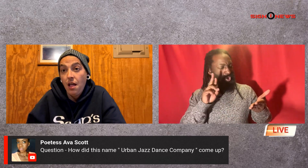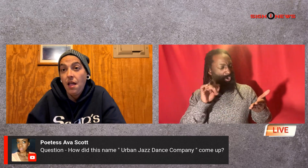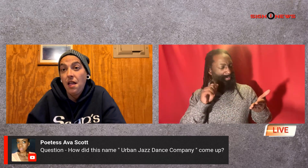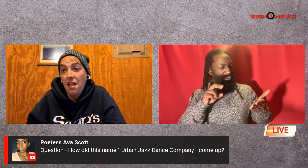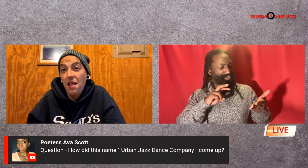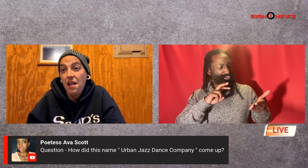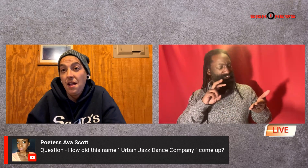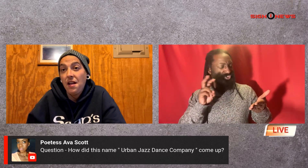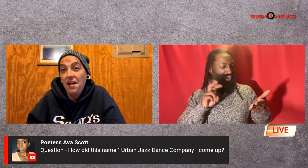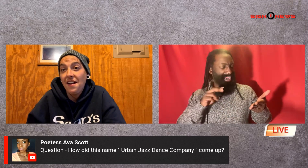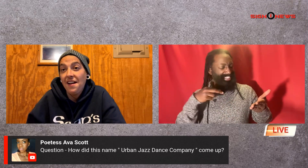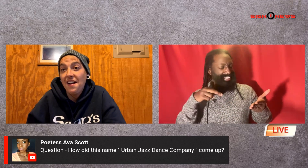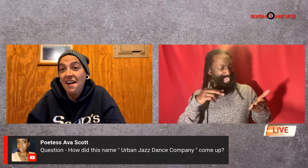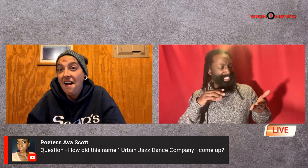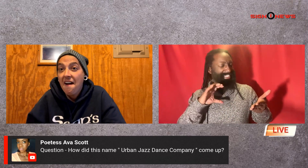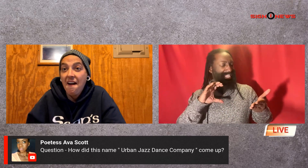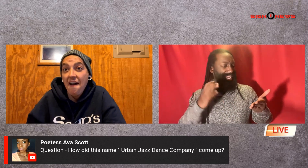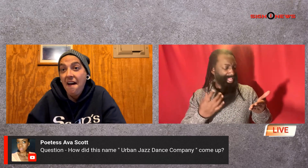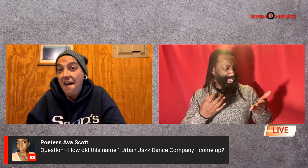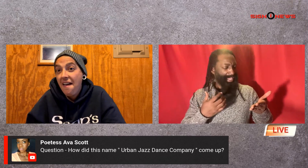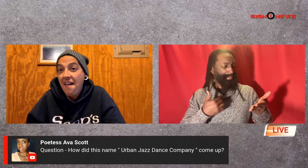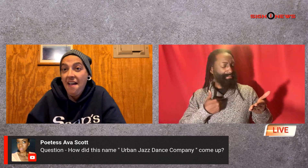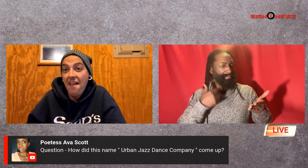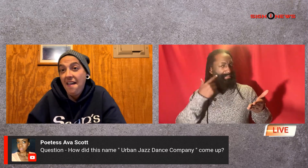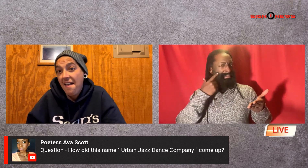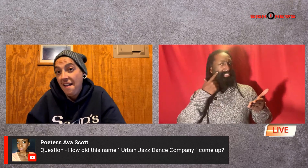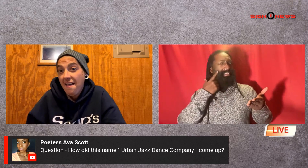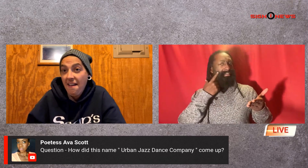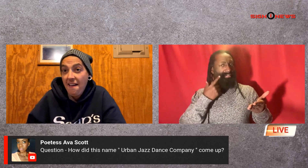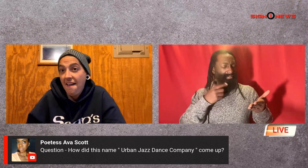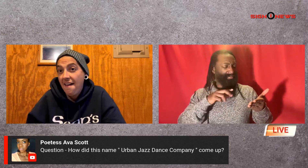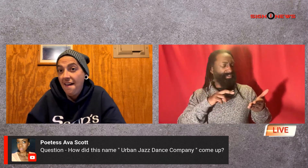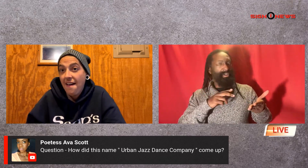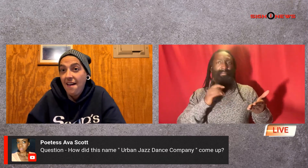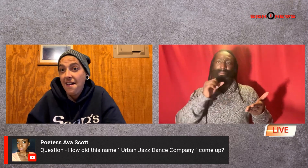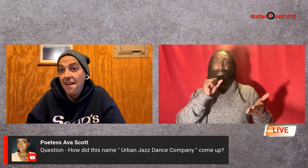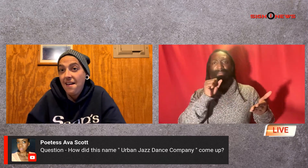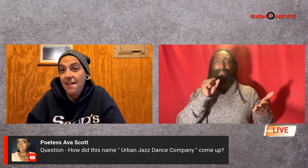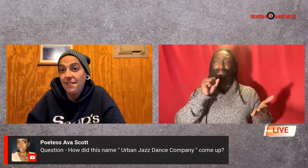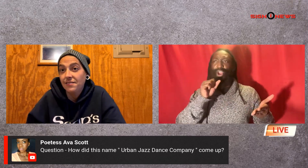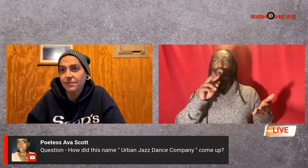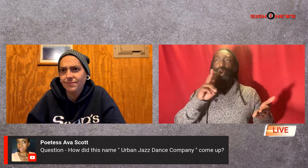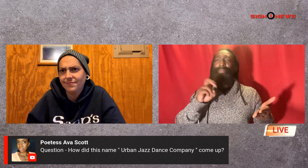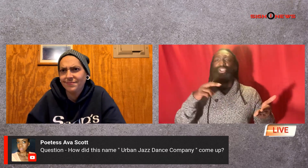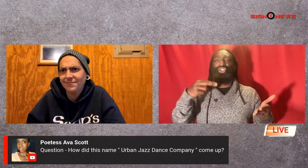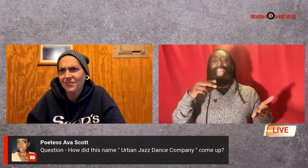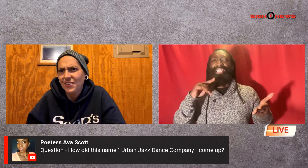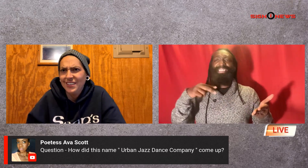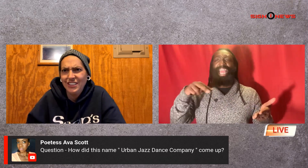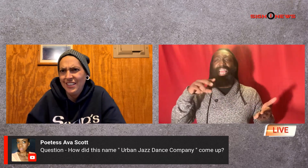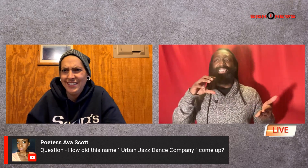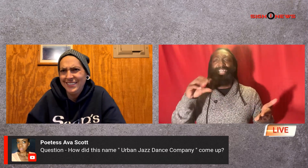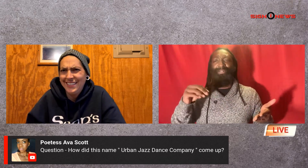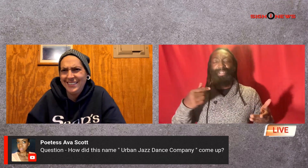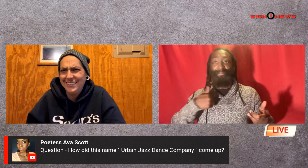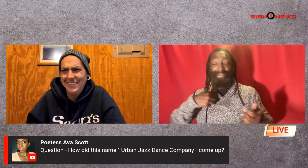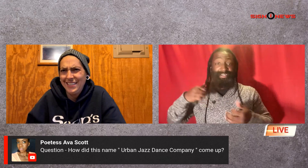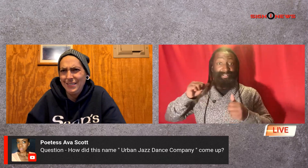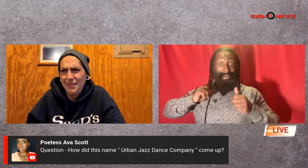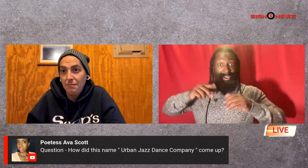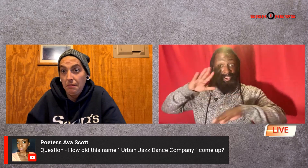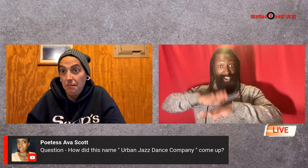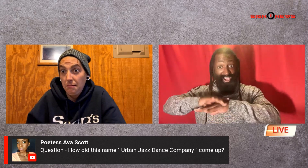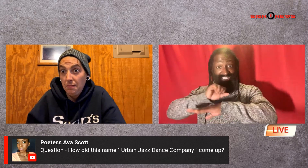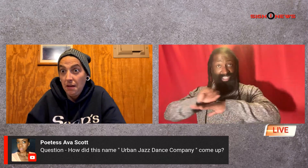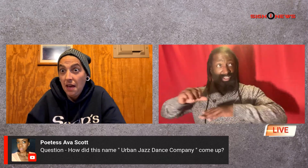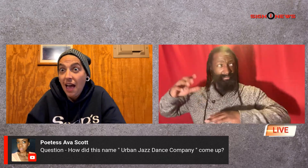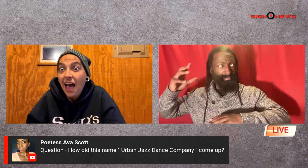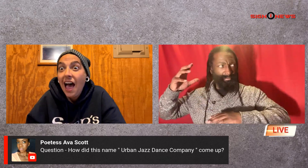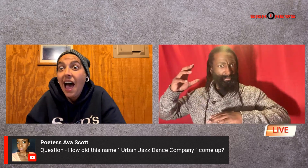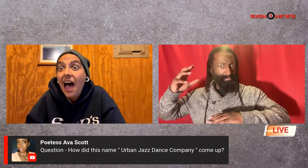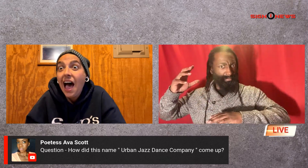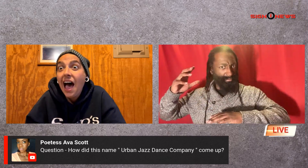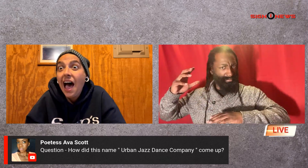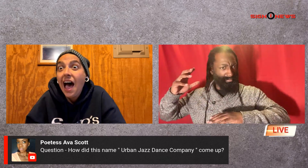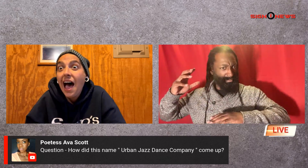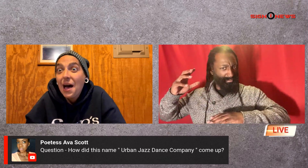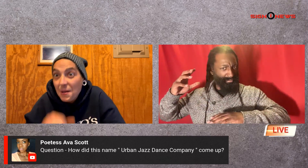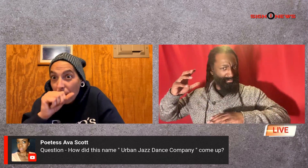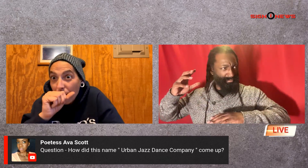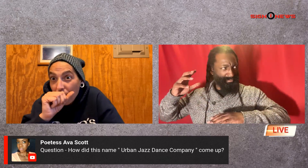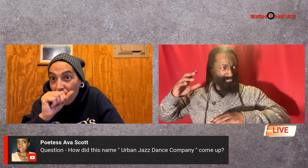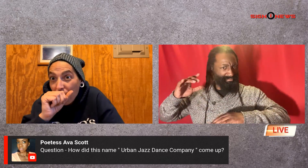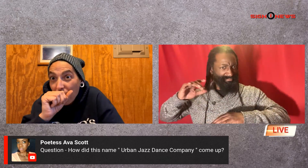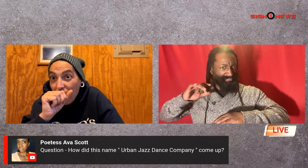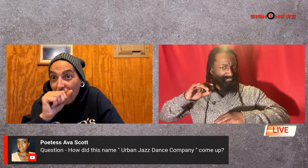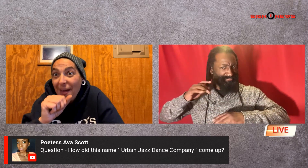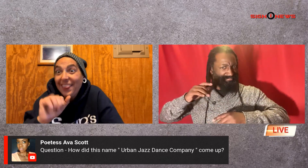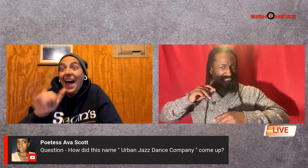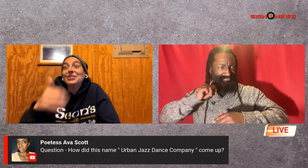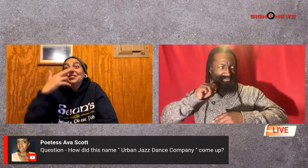teaching urban jazz dance class urban jazz dance company and while I was on stage I'm